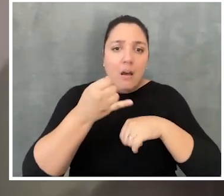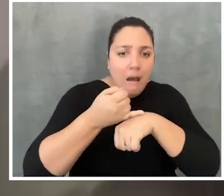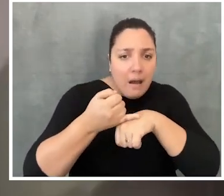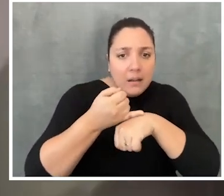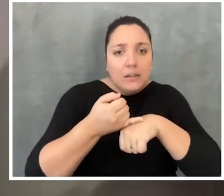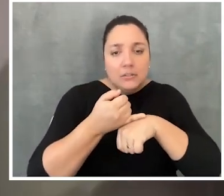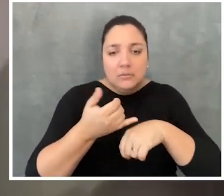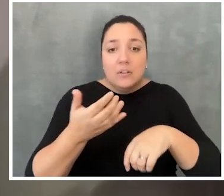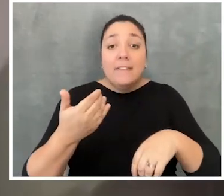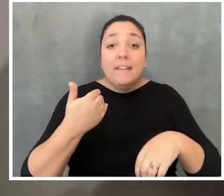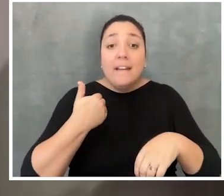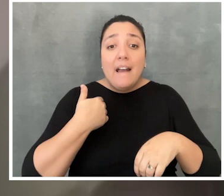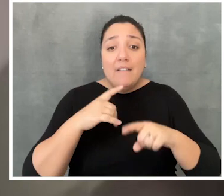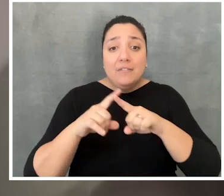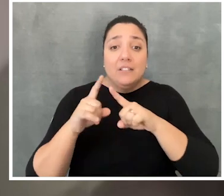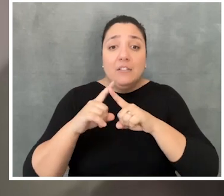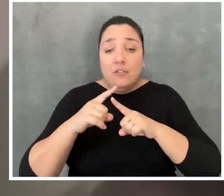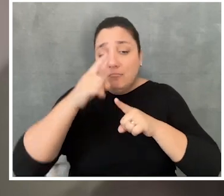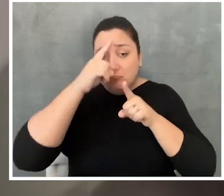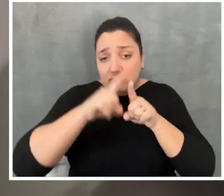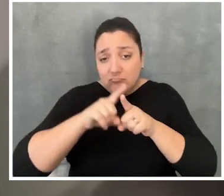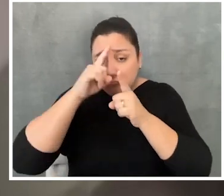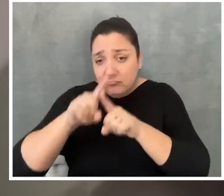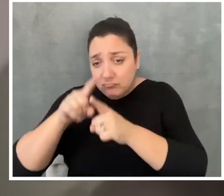that states sign on to and ratify.